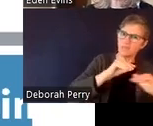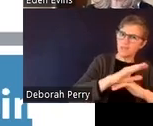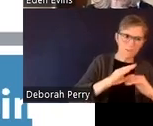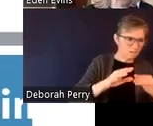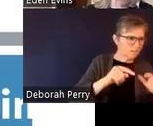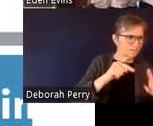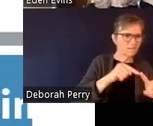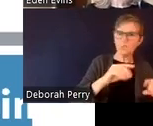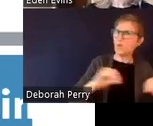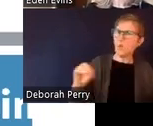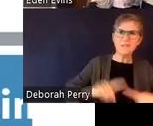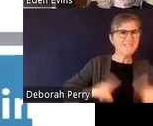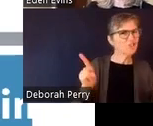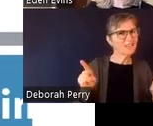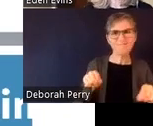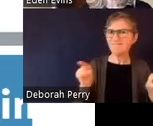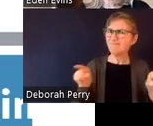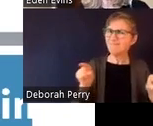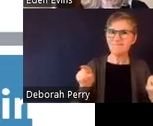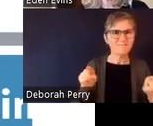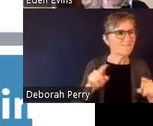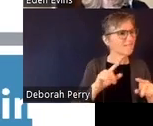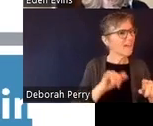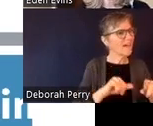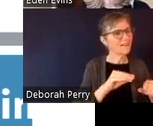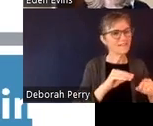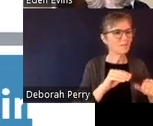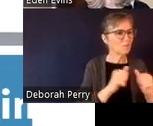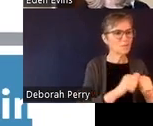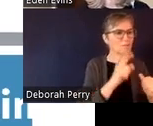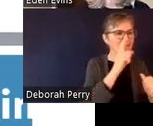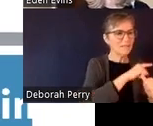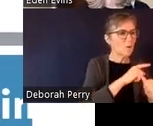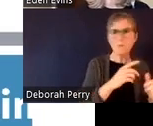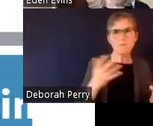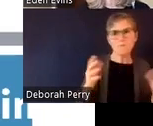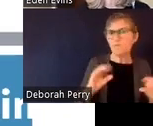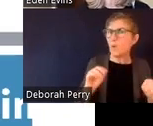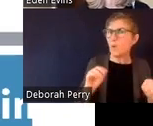no different to the adverse event rate with placebo. In fact it was just essentially